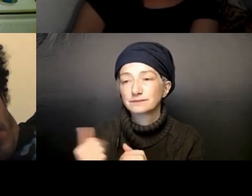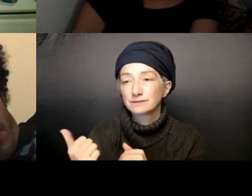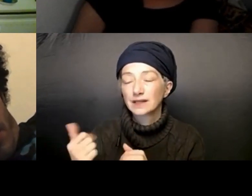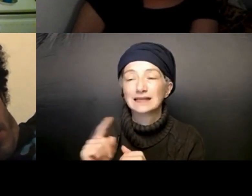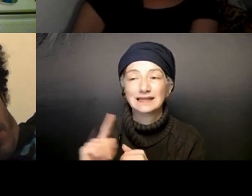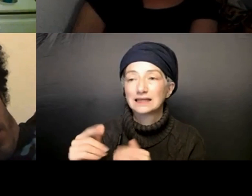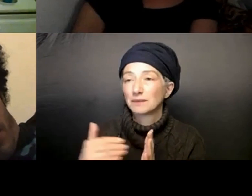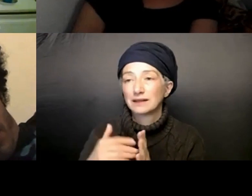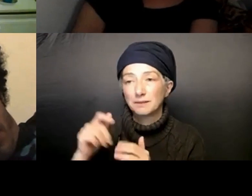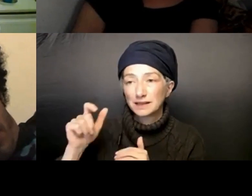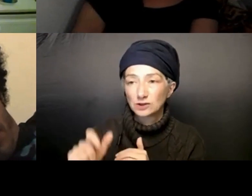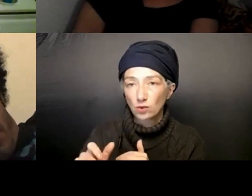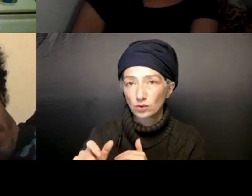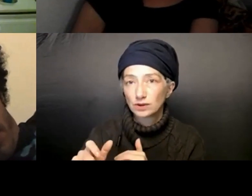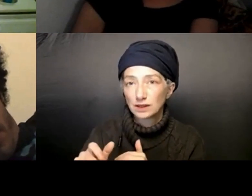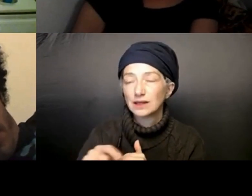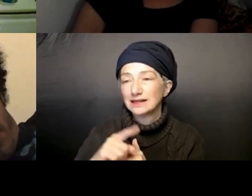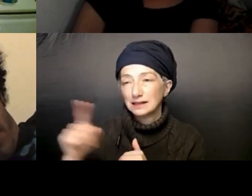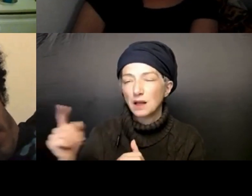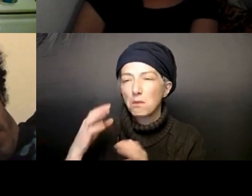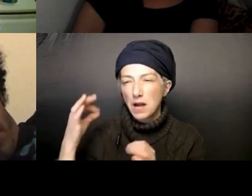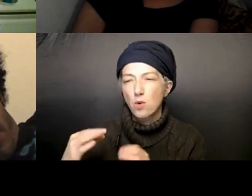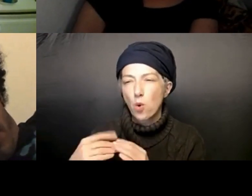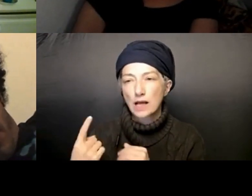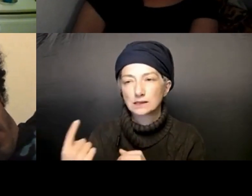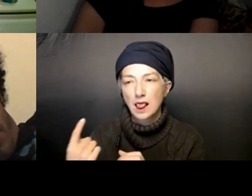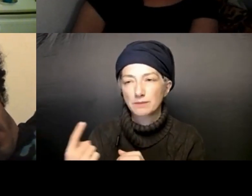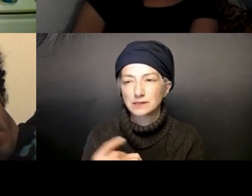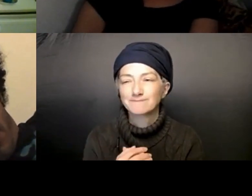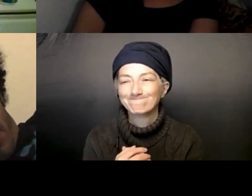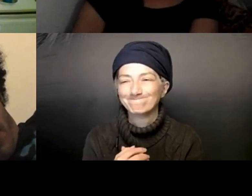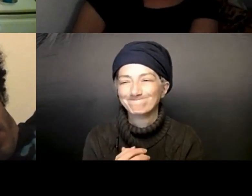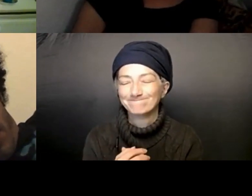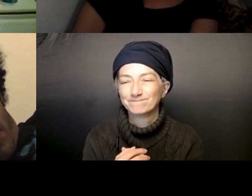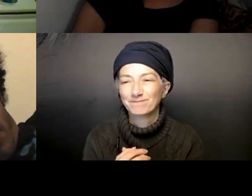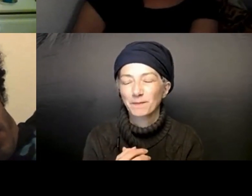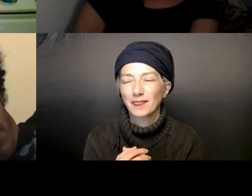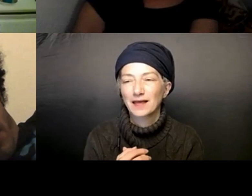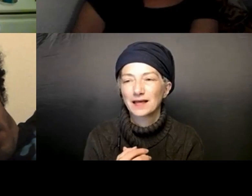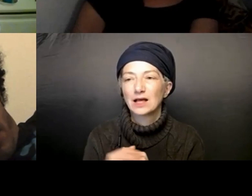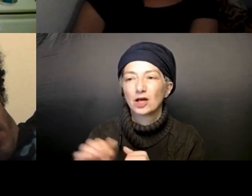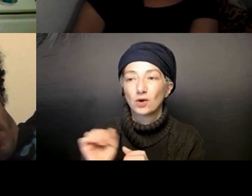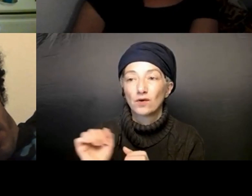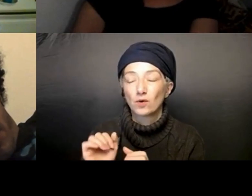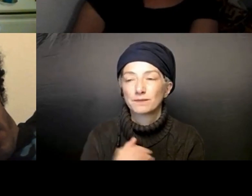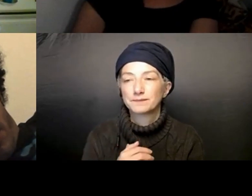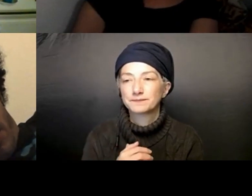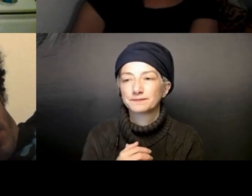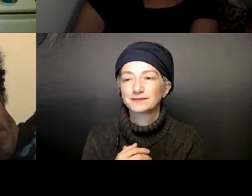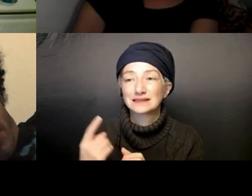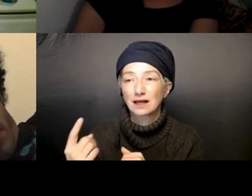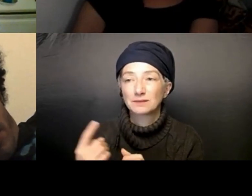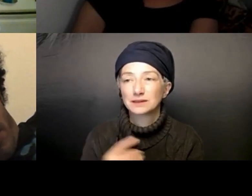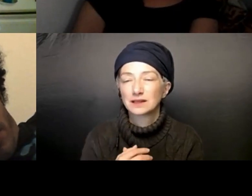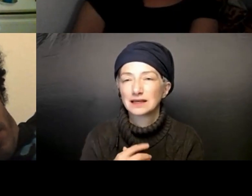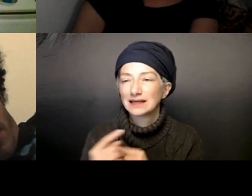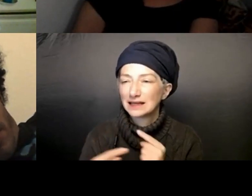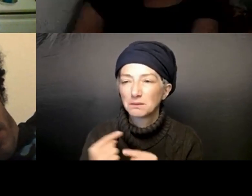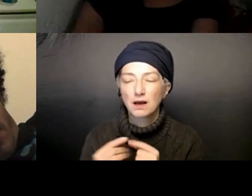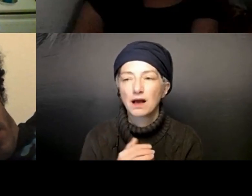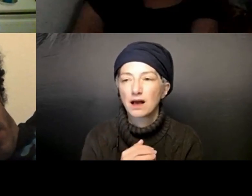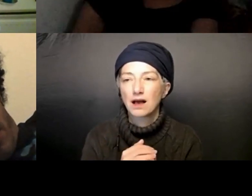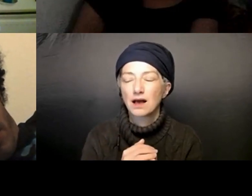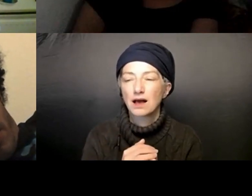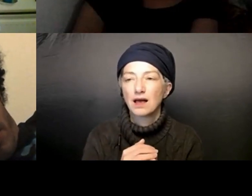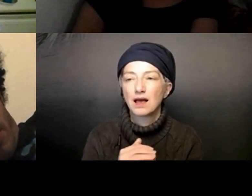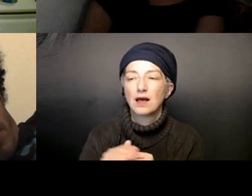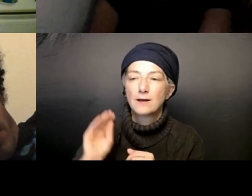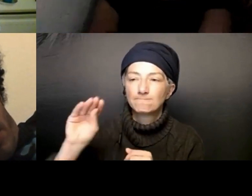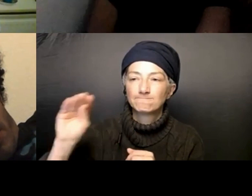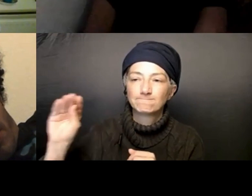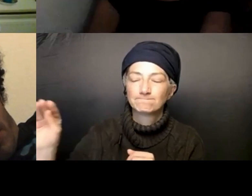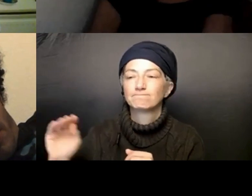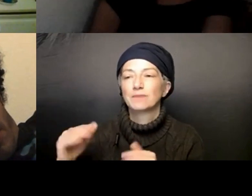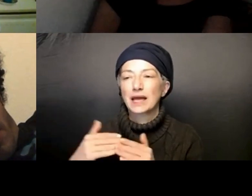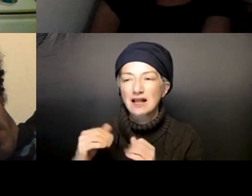you want to have as a colleague as a crip person. Because she is asking for the access and she is reflecting on her privileges.